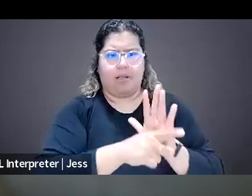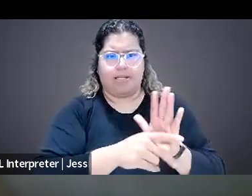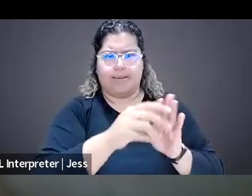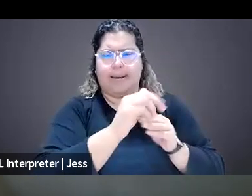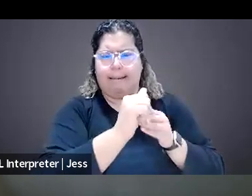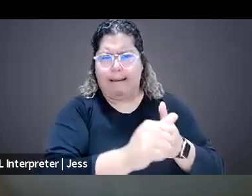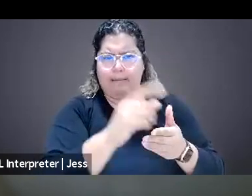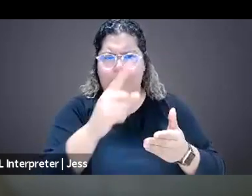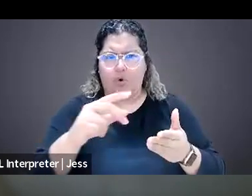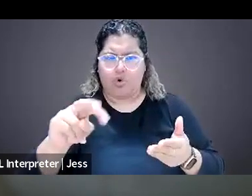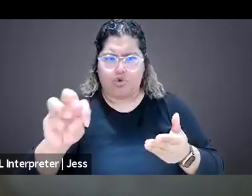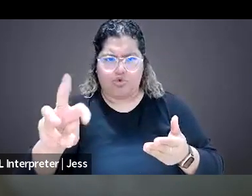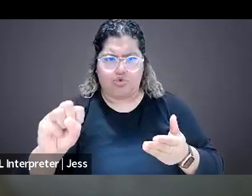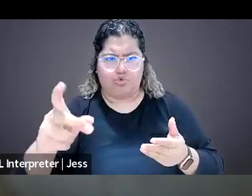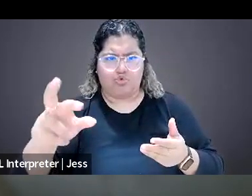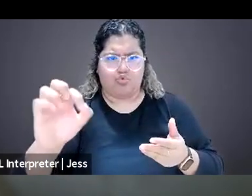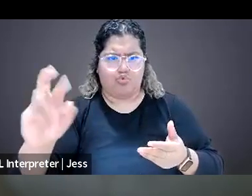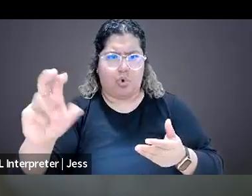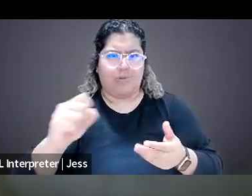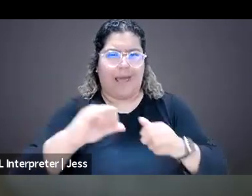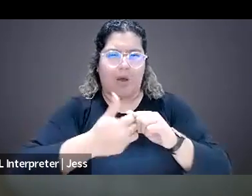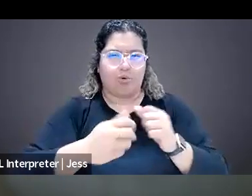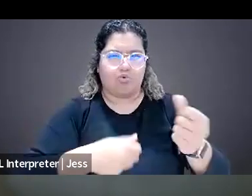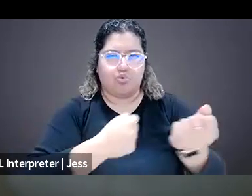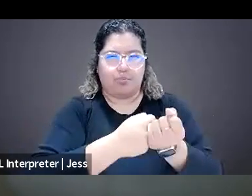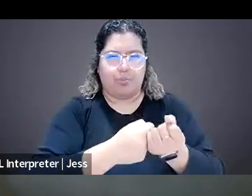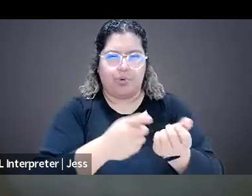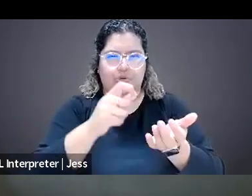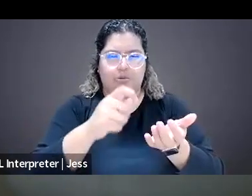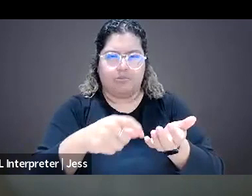And some of the newsrooms we've worked with are operating